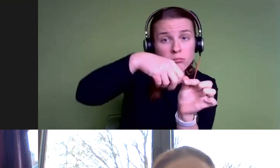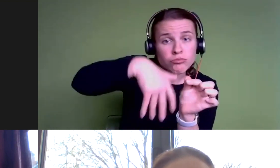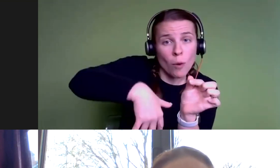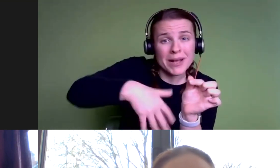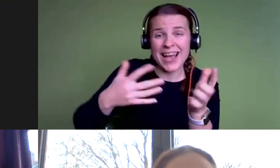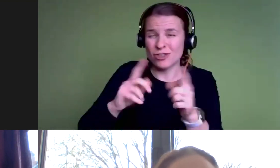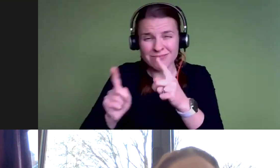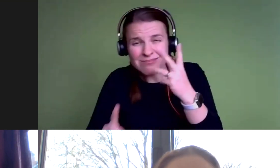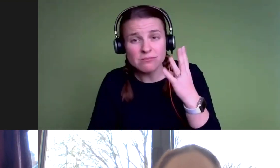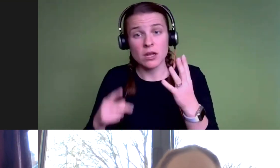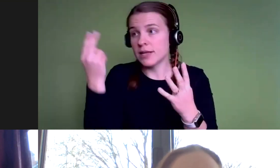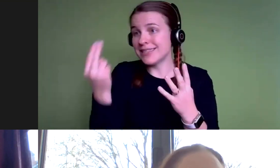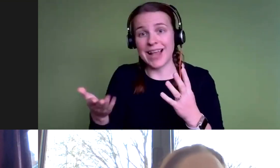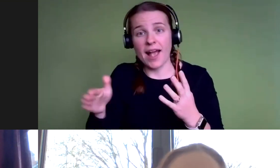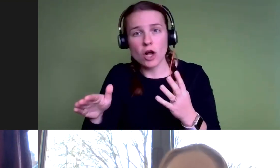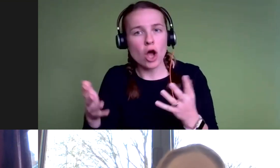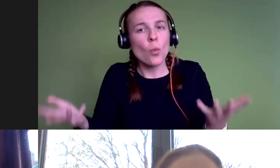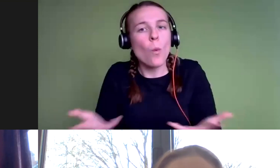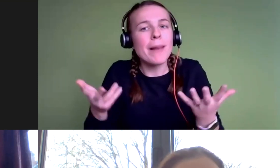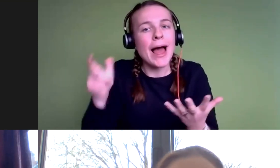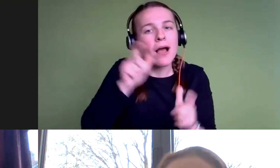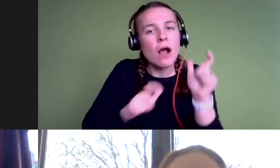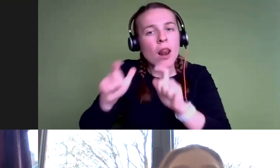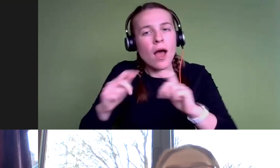planting, and bulb planting to propagation, to garden design